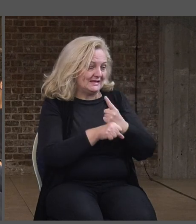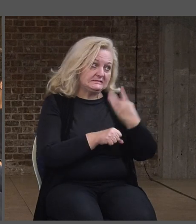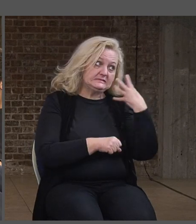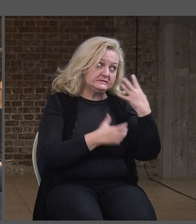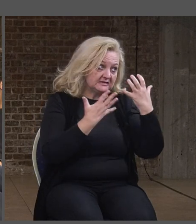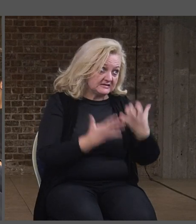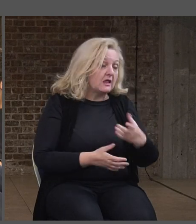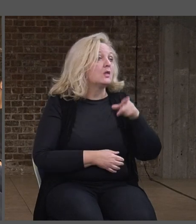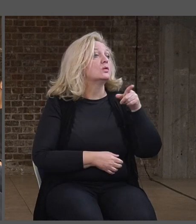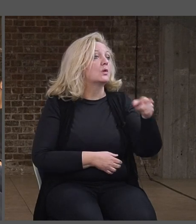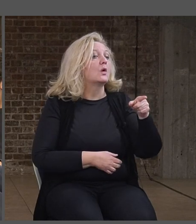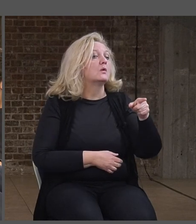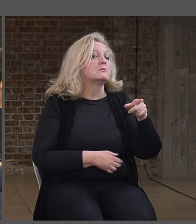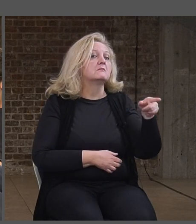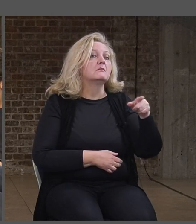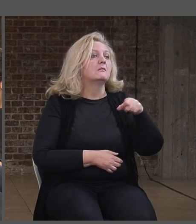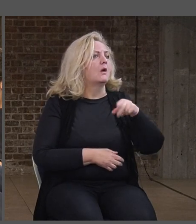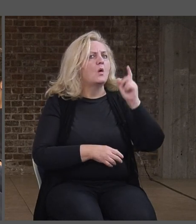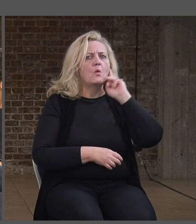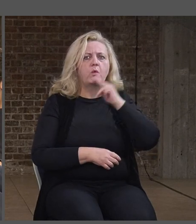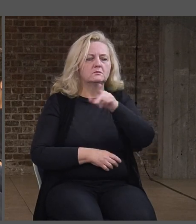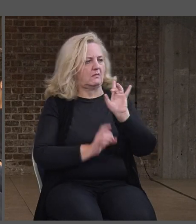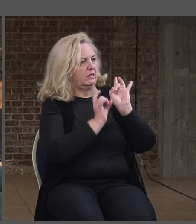it was the deaf people broke contact with her.